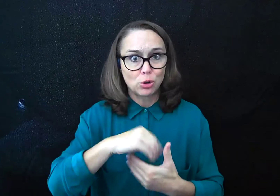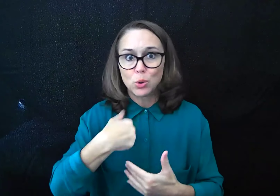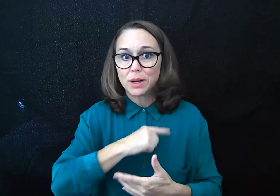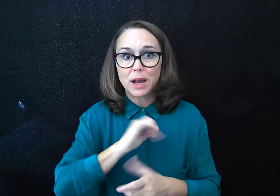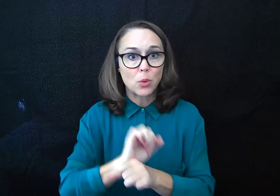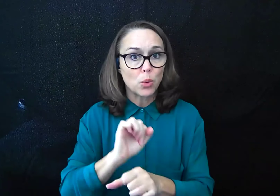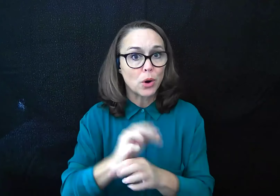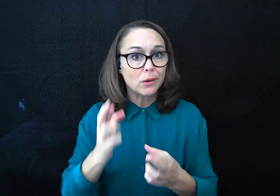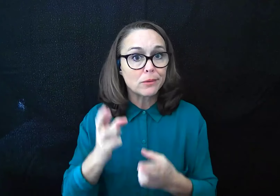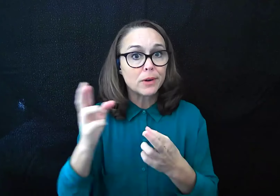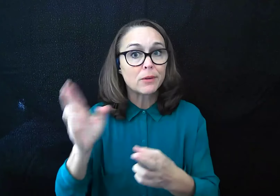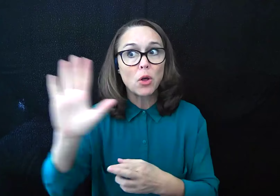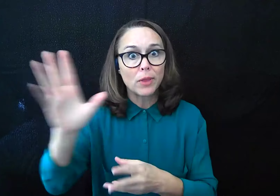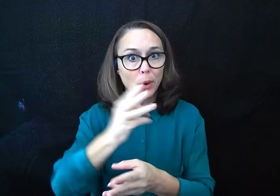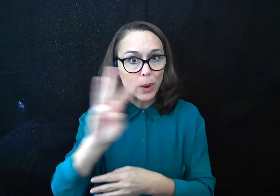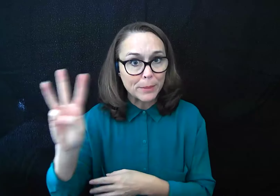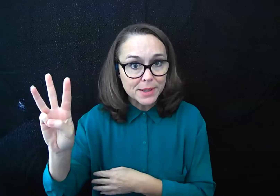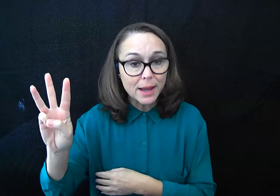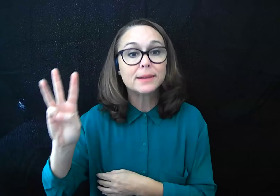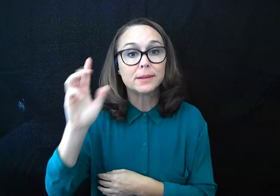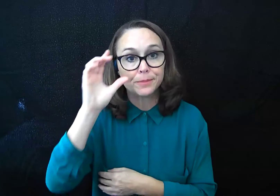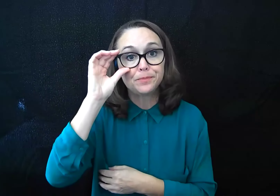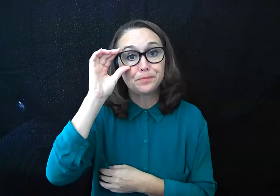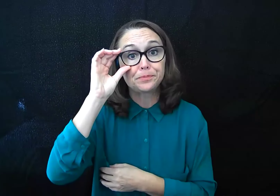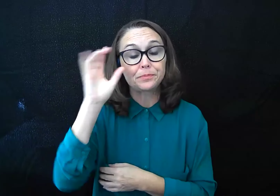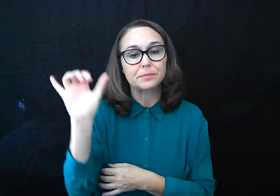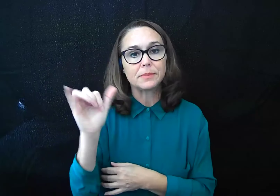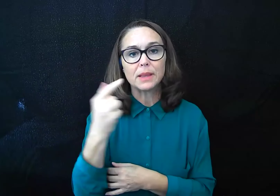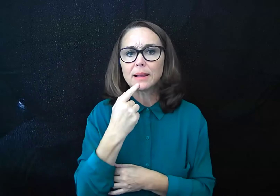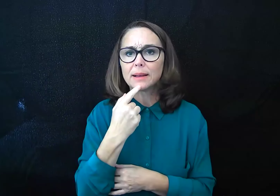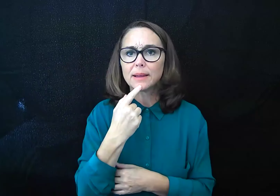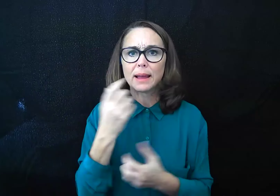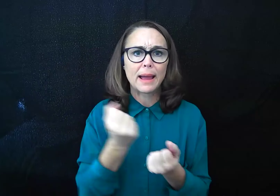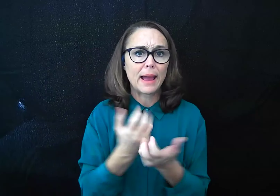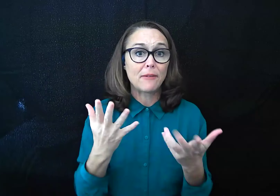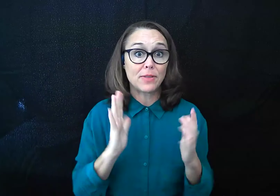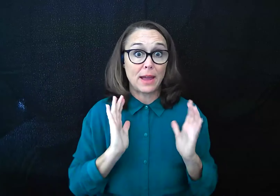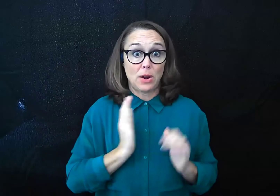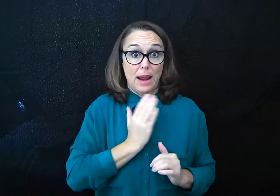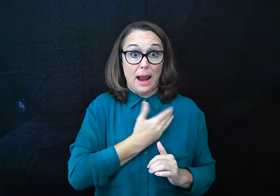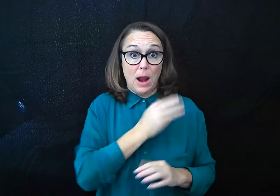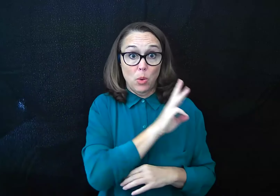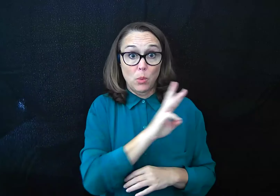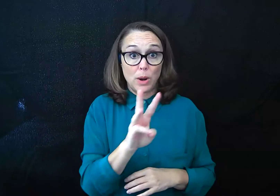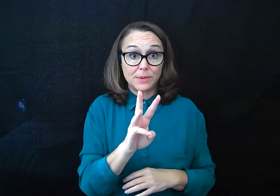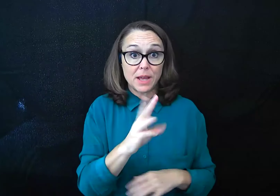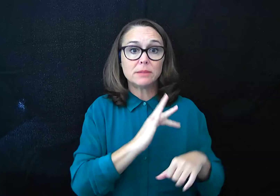on the website. And like I said, now, everything on our website right now is available to any of